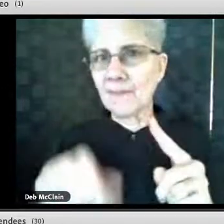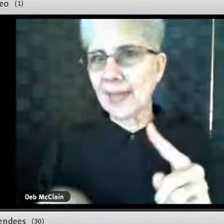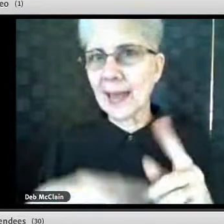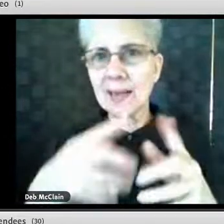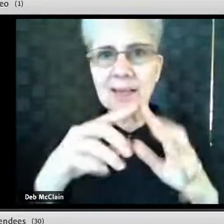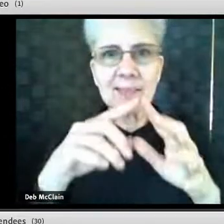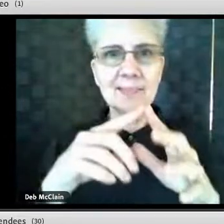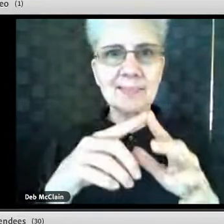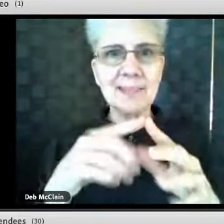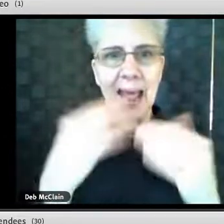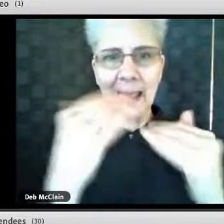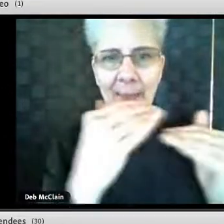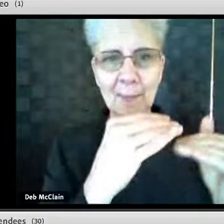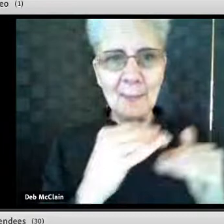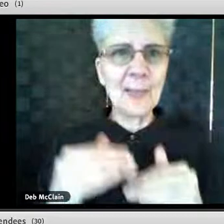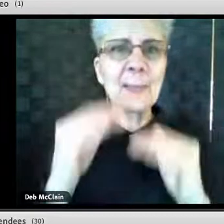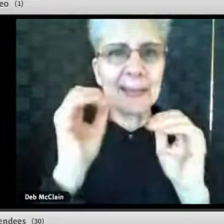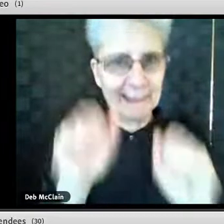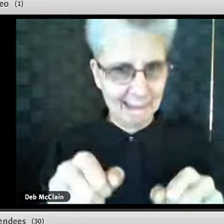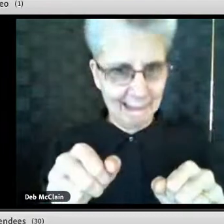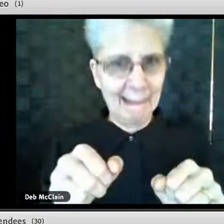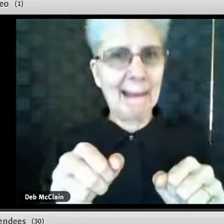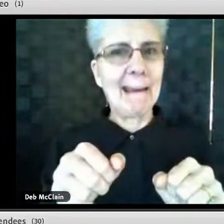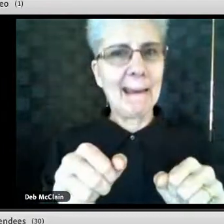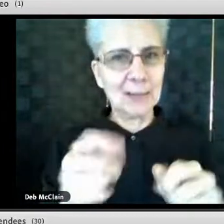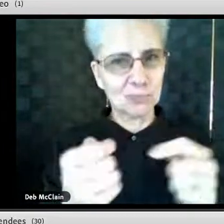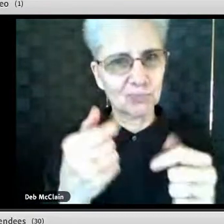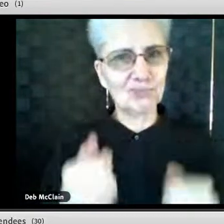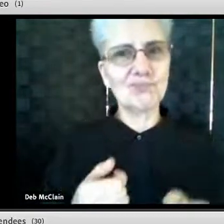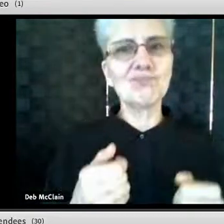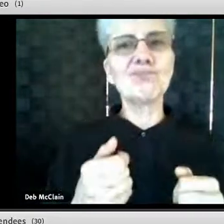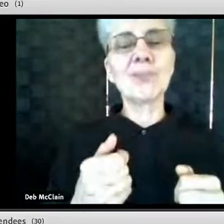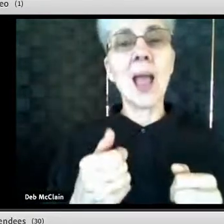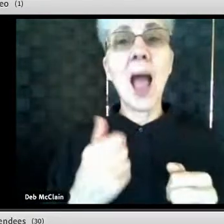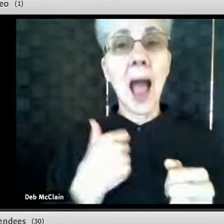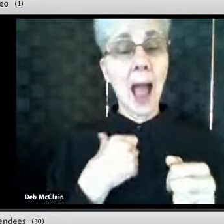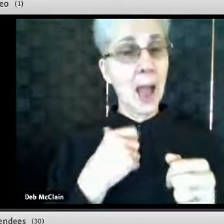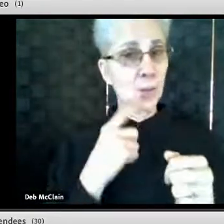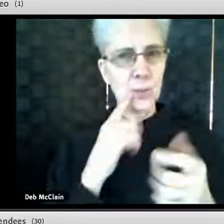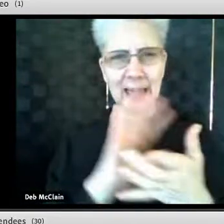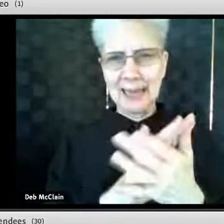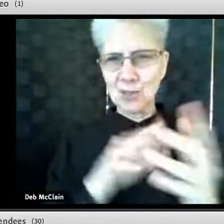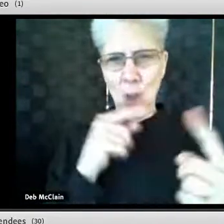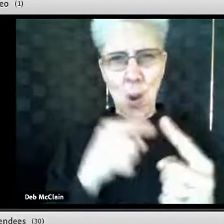is within a month of this and like to run?"